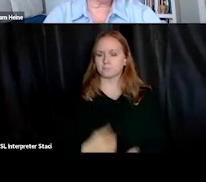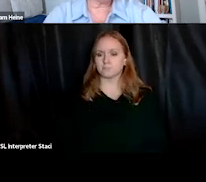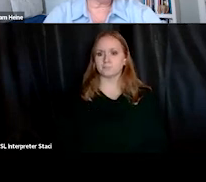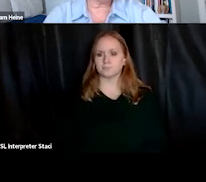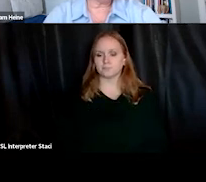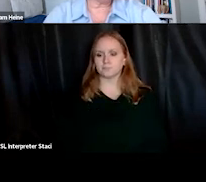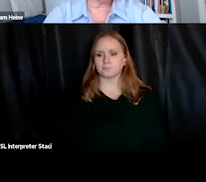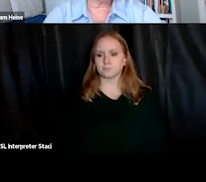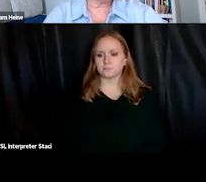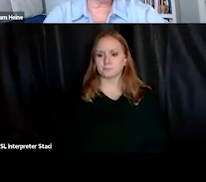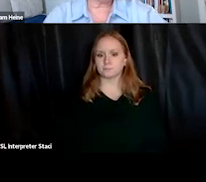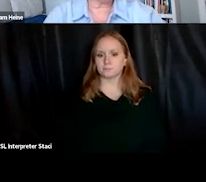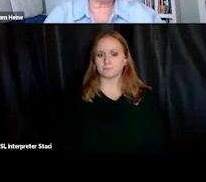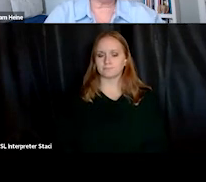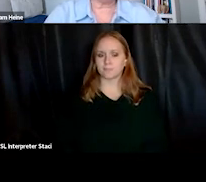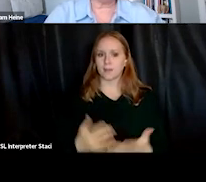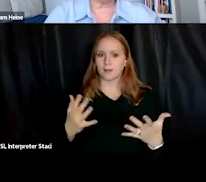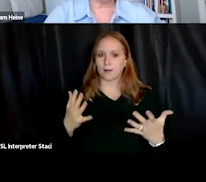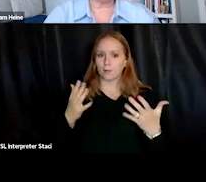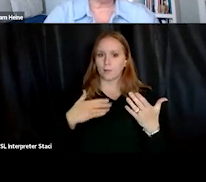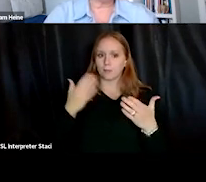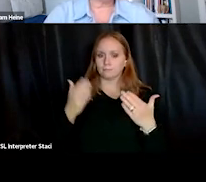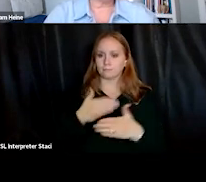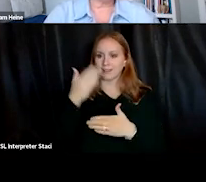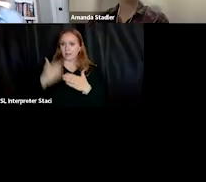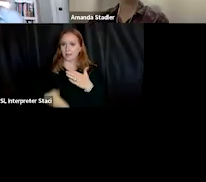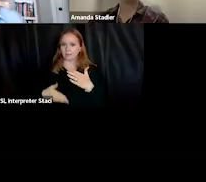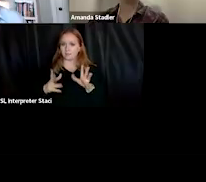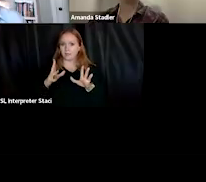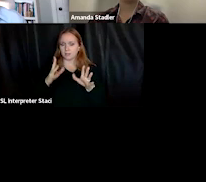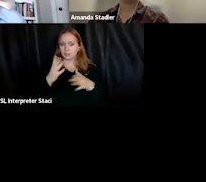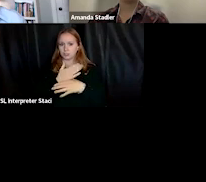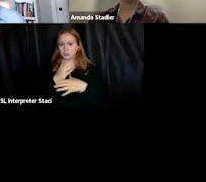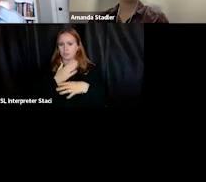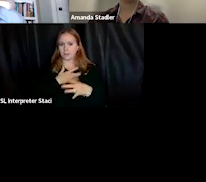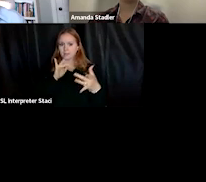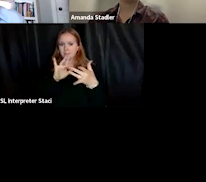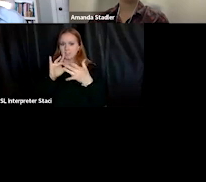And with that, I will end by sharing my contact information. I'm happy to connect with folks